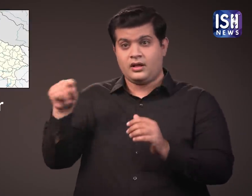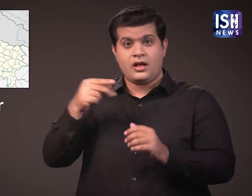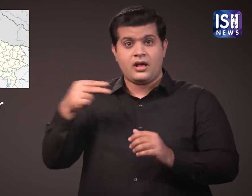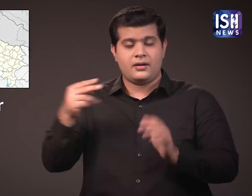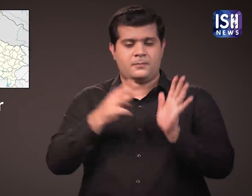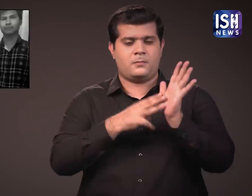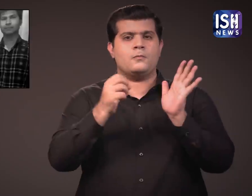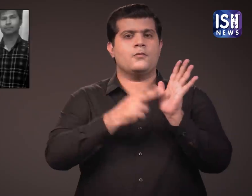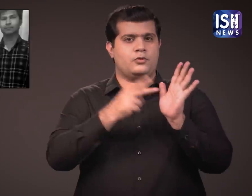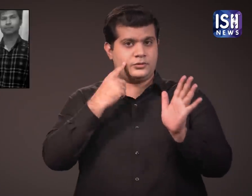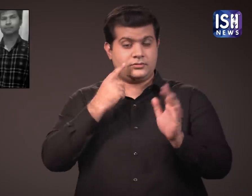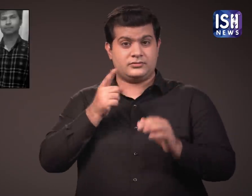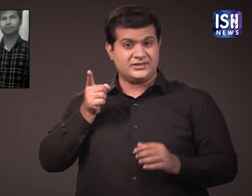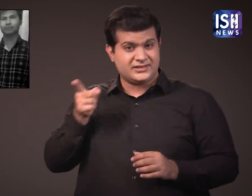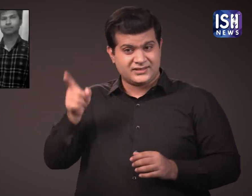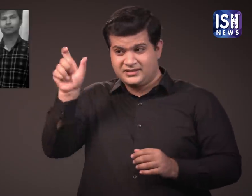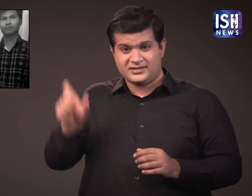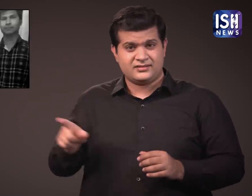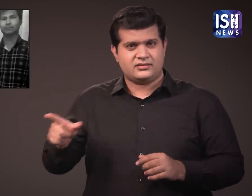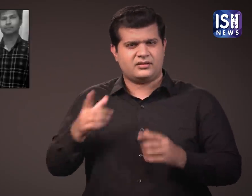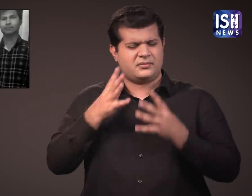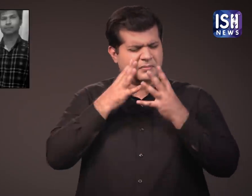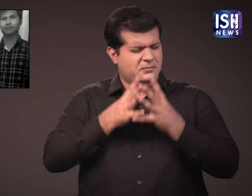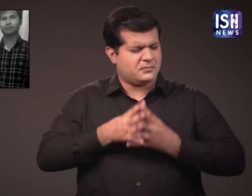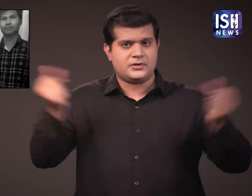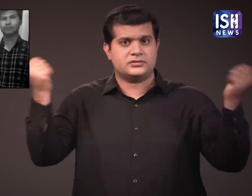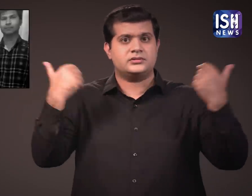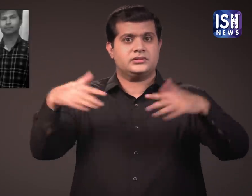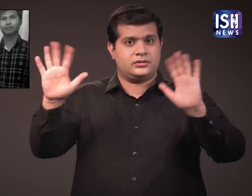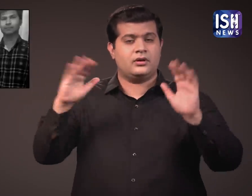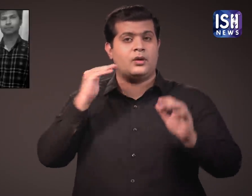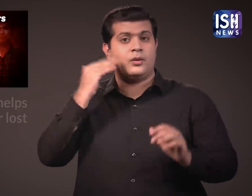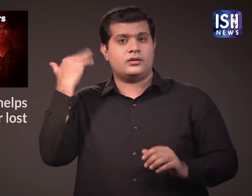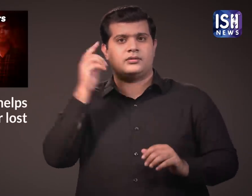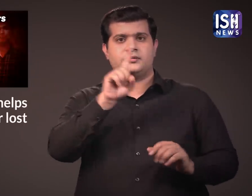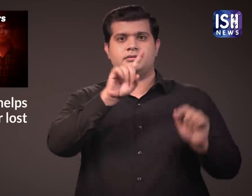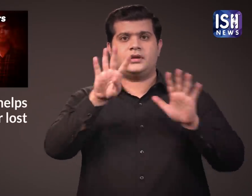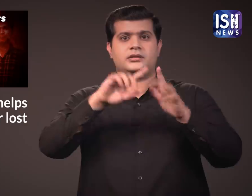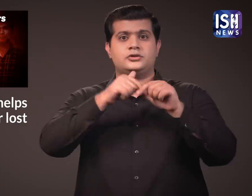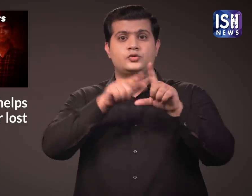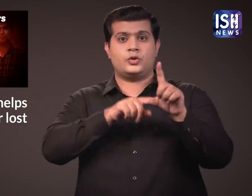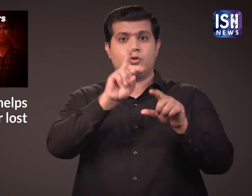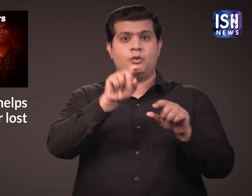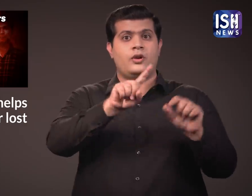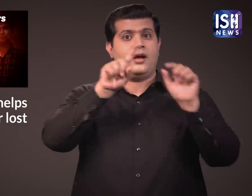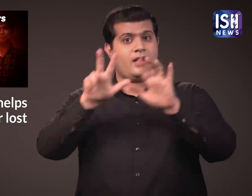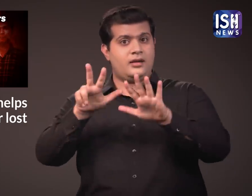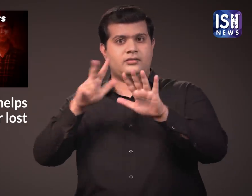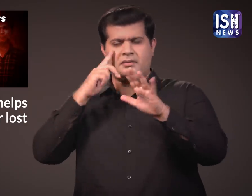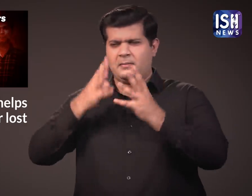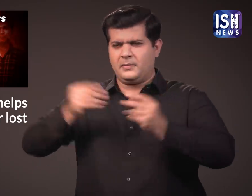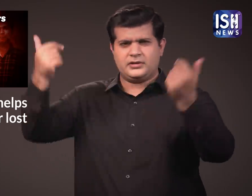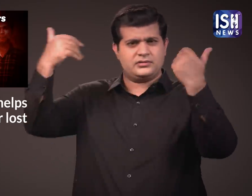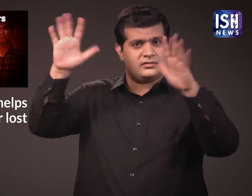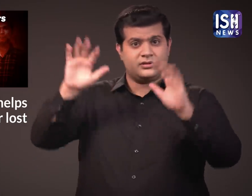Her name is Moni. On 19 July 2018 she went missing.